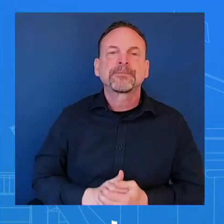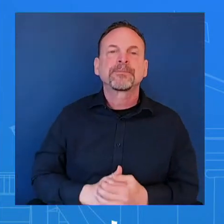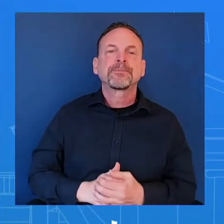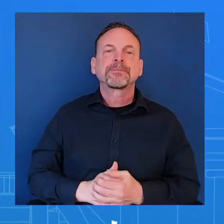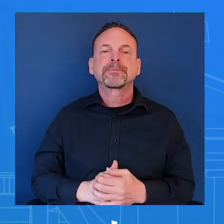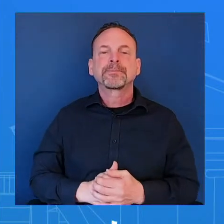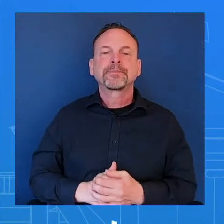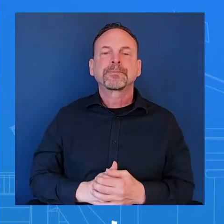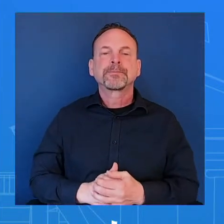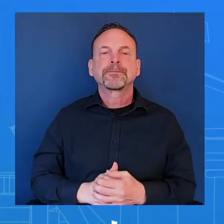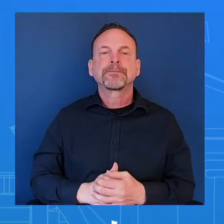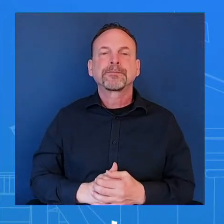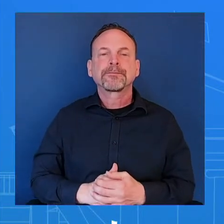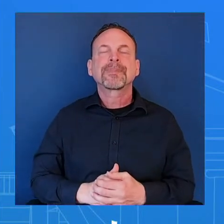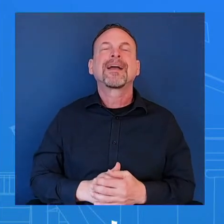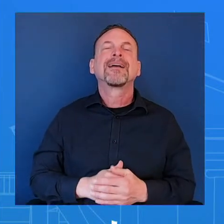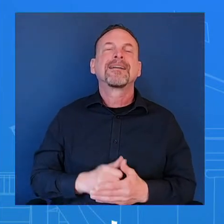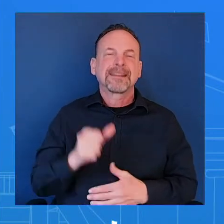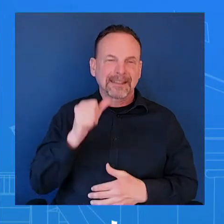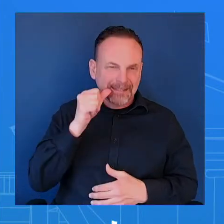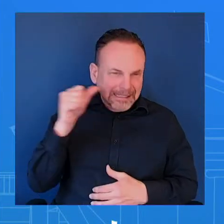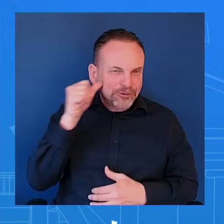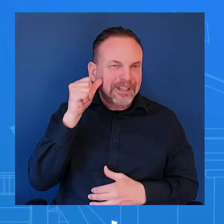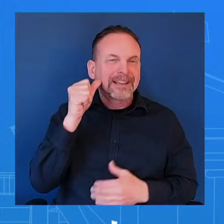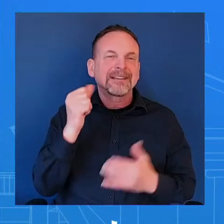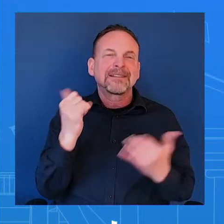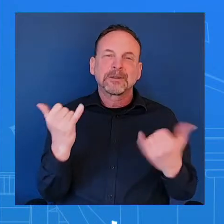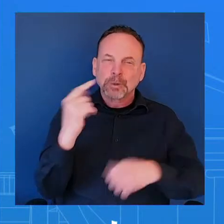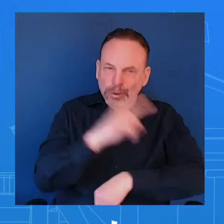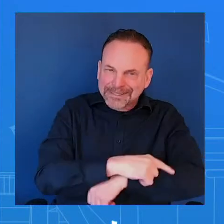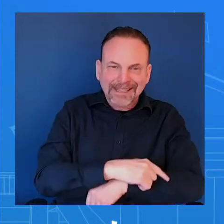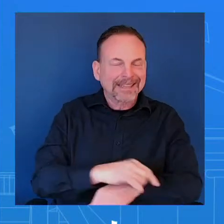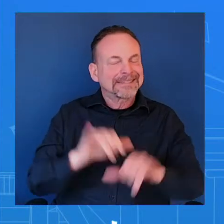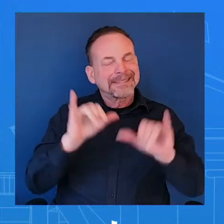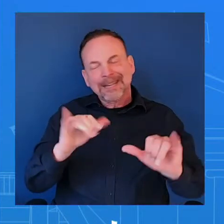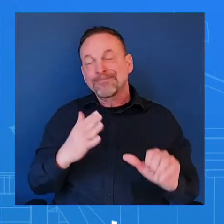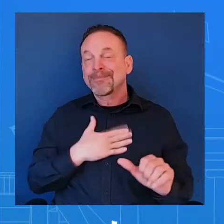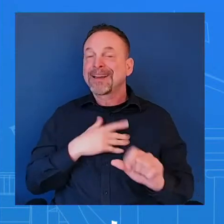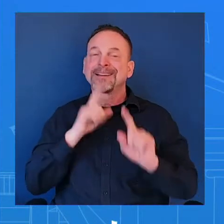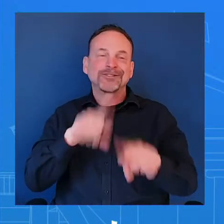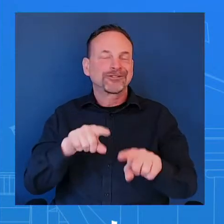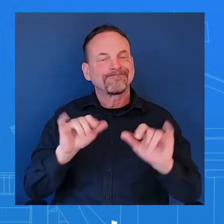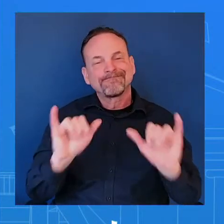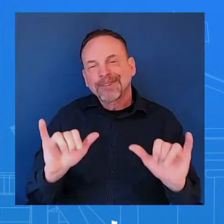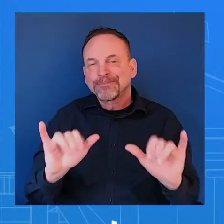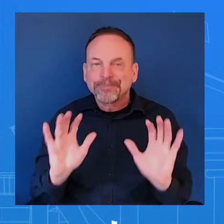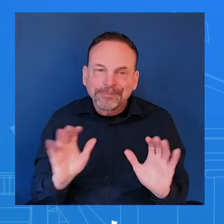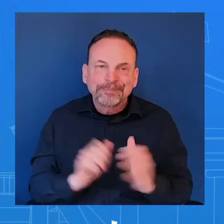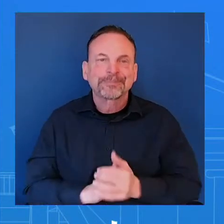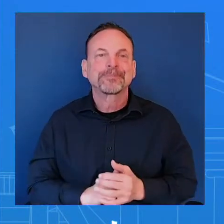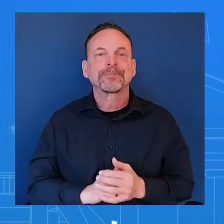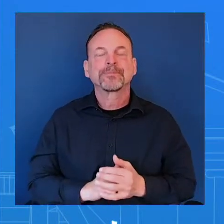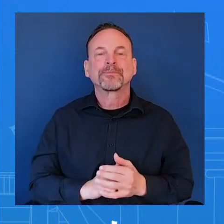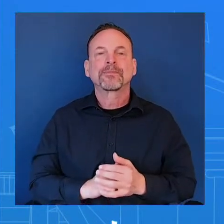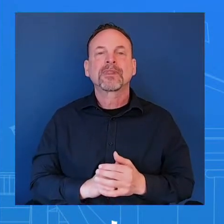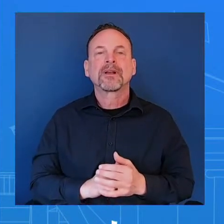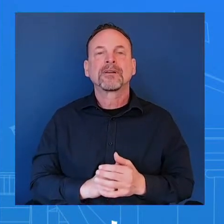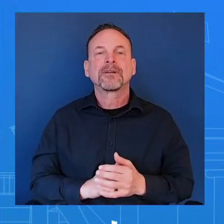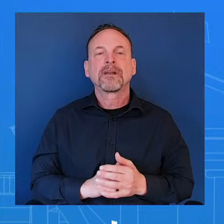very strong -- right? -- very straightforward. He wants to -- he wants to see a -- a investigation that's swift,